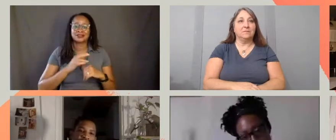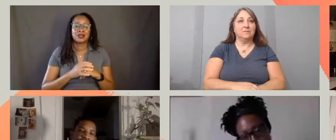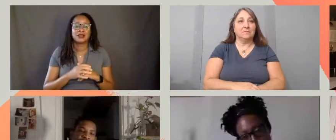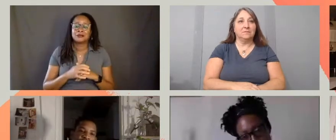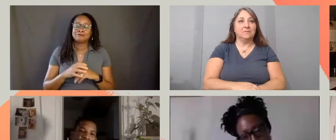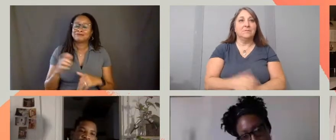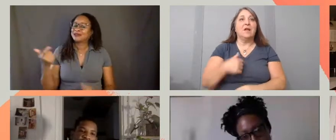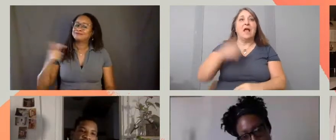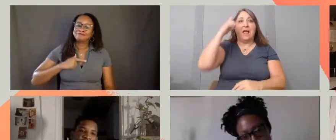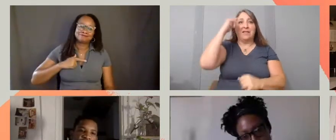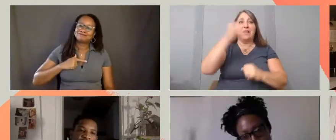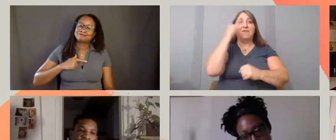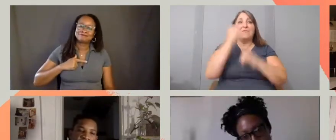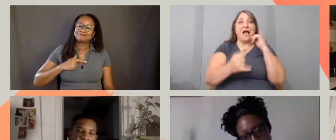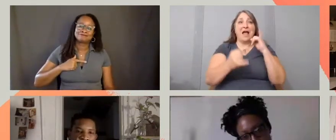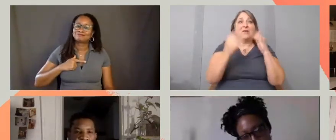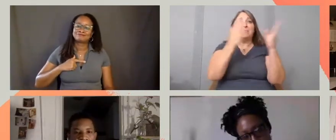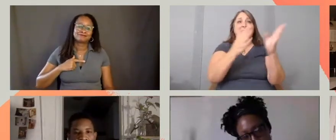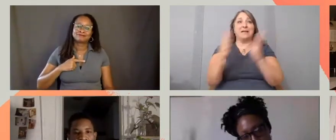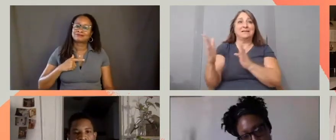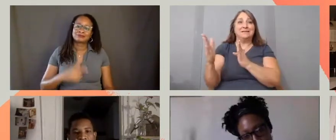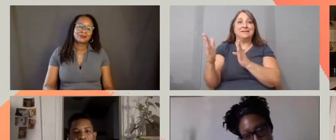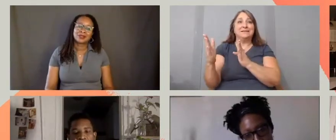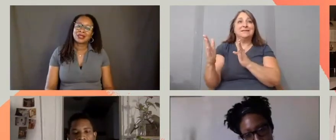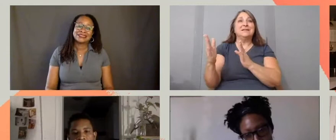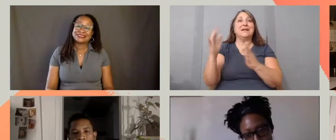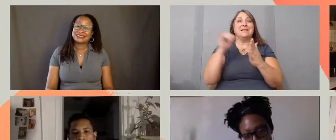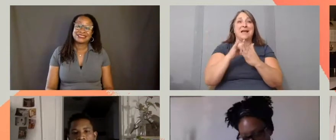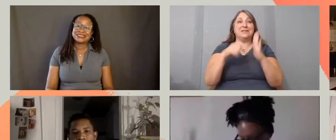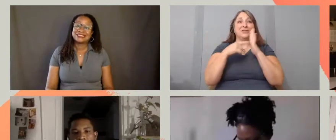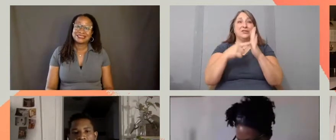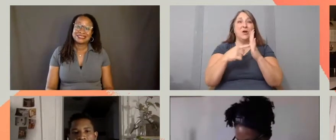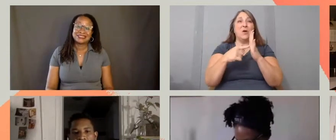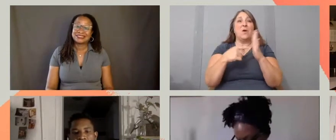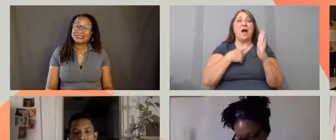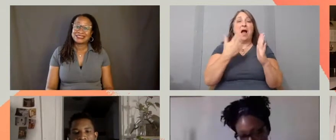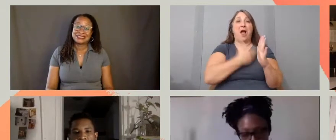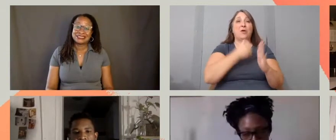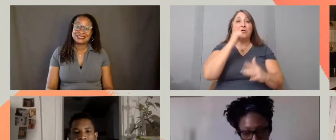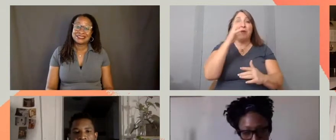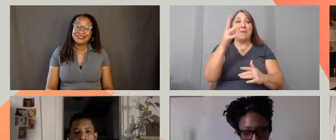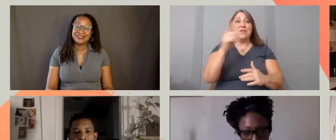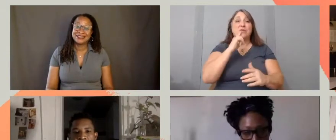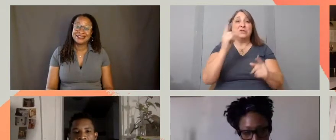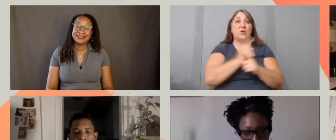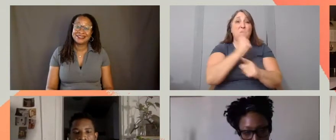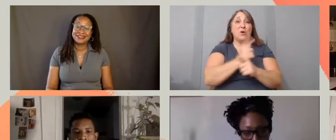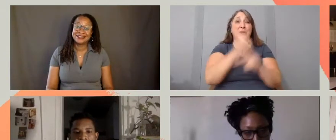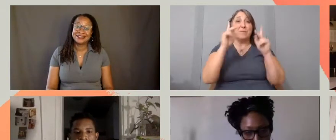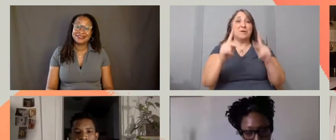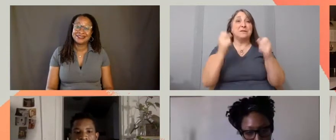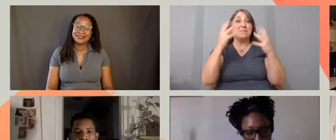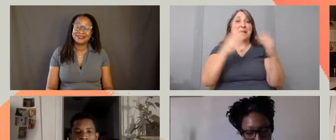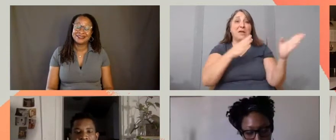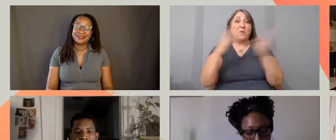is that, that also allowed us to show that our grandmother, who was a very ordinary person in many ways, who lived by herself as a 90-year-old woman in New Jersey,